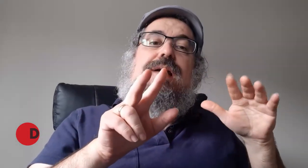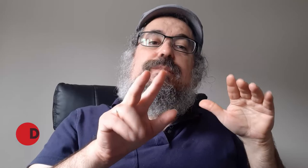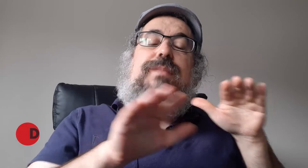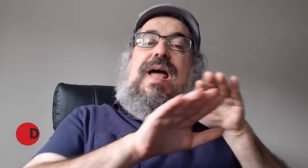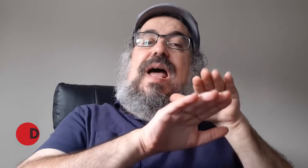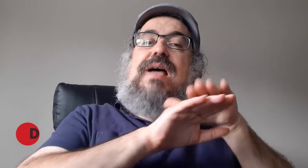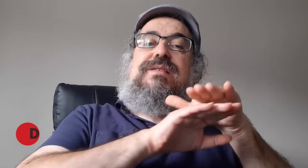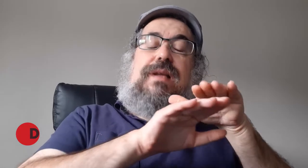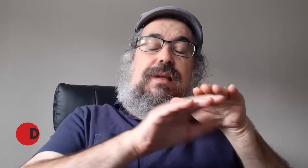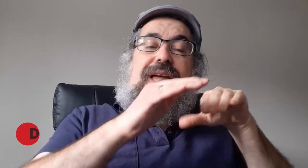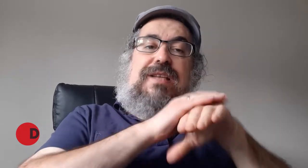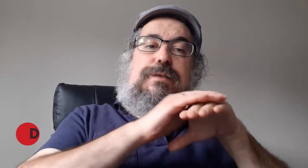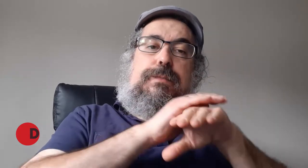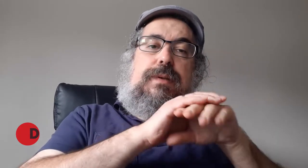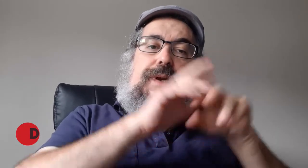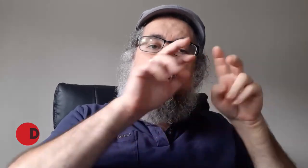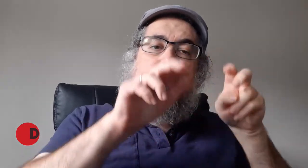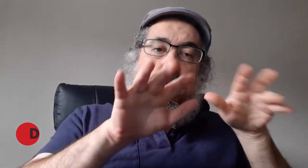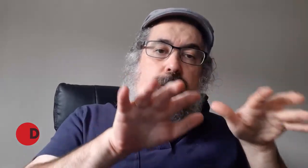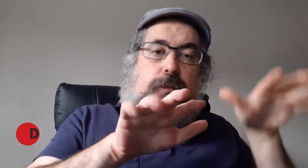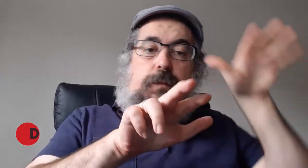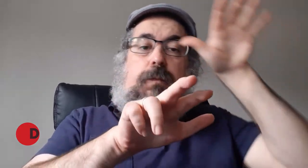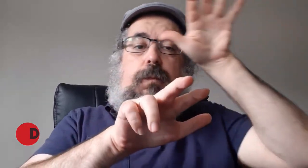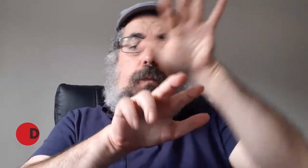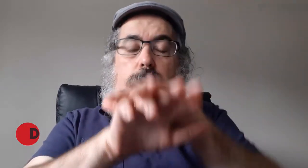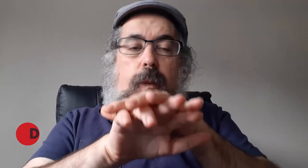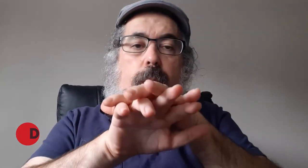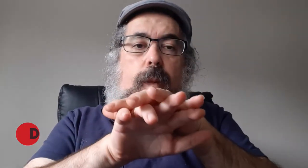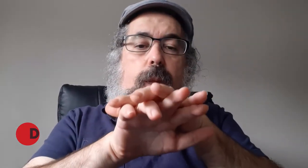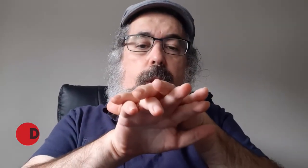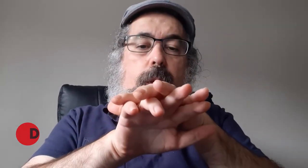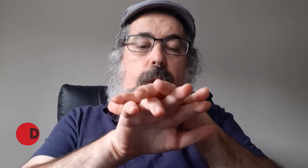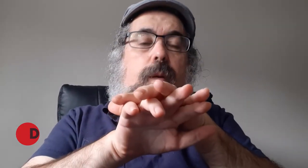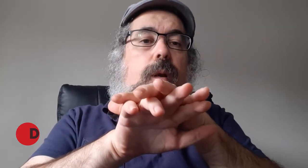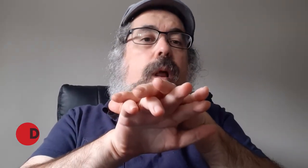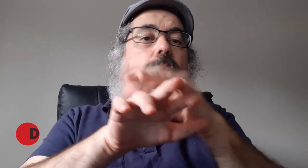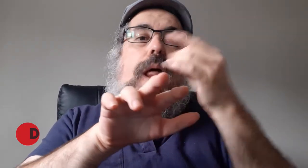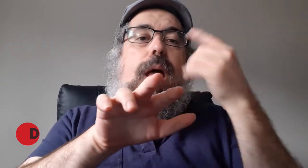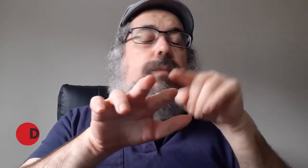With discussion of accessibility issues,